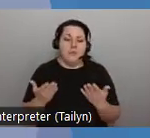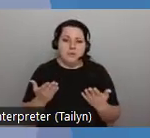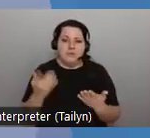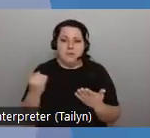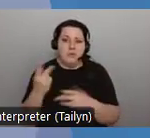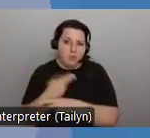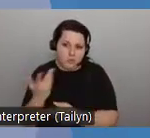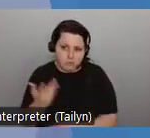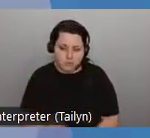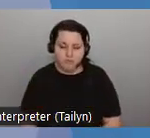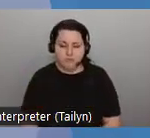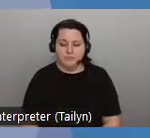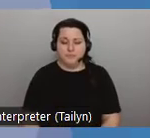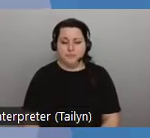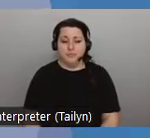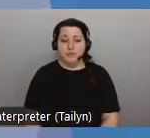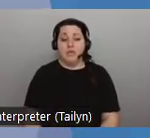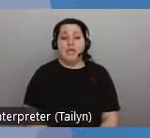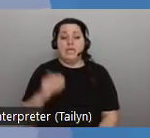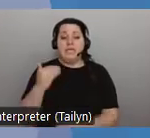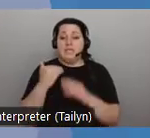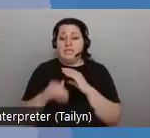about going to something unknown. Or potentially something even worse.